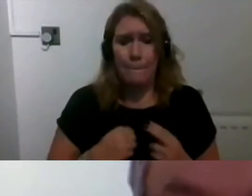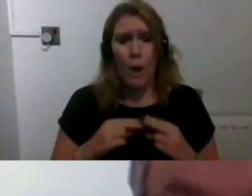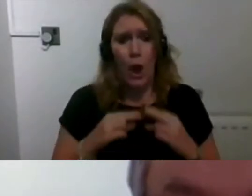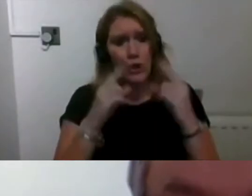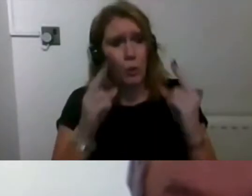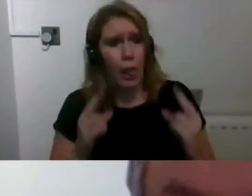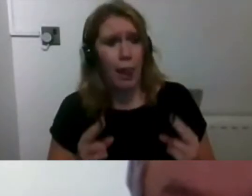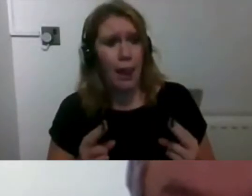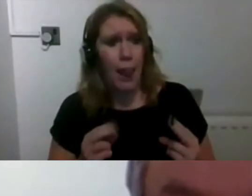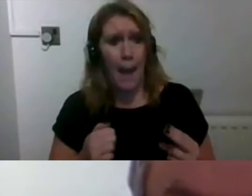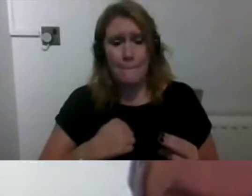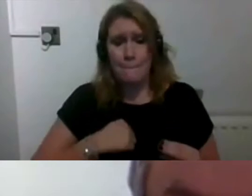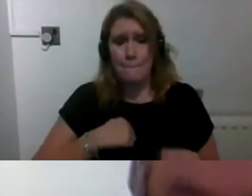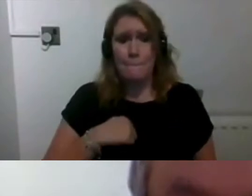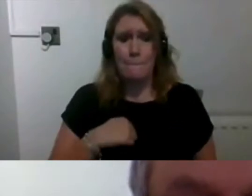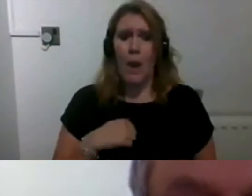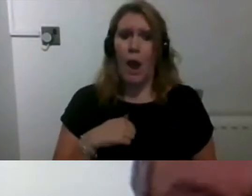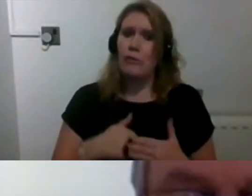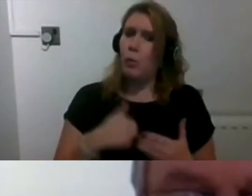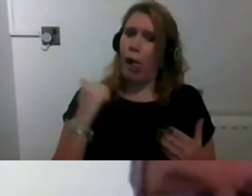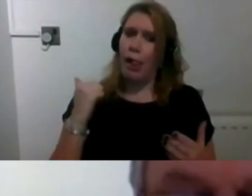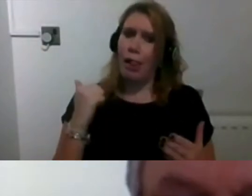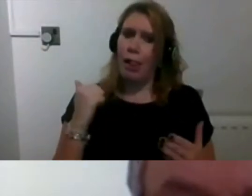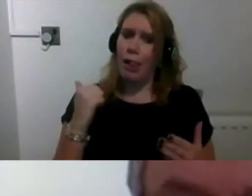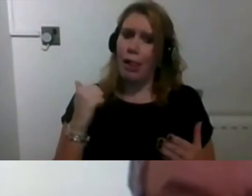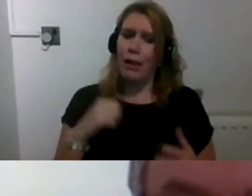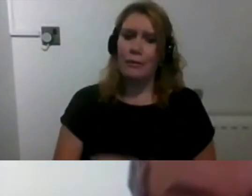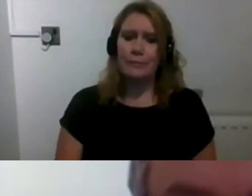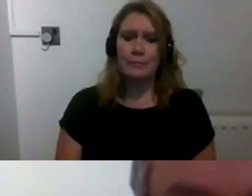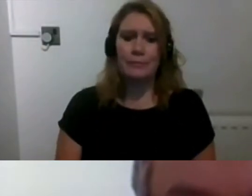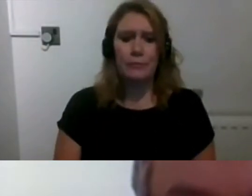My citadel. My dwell.